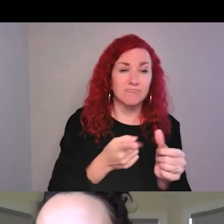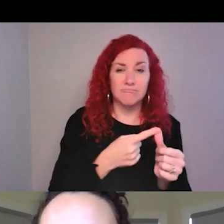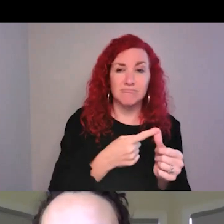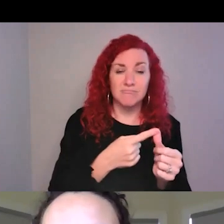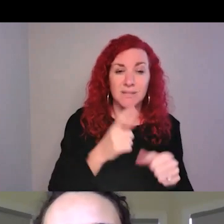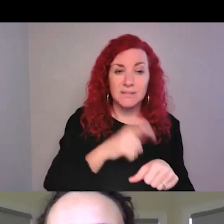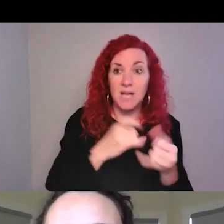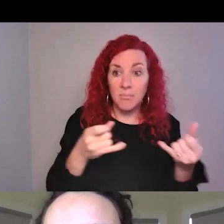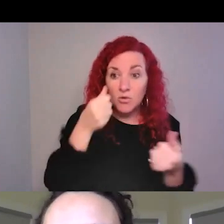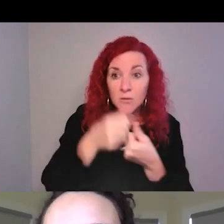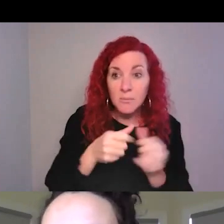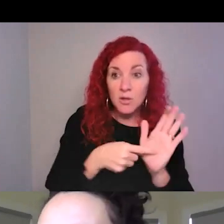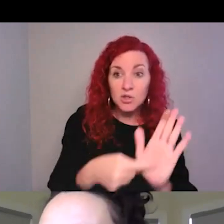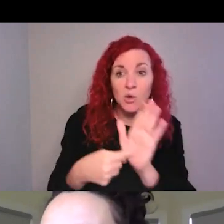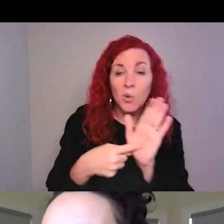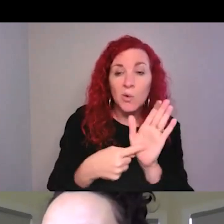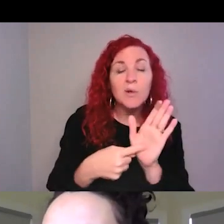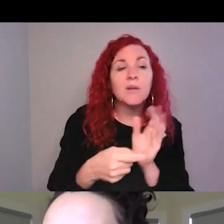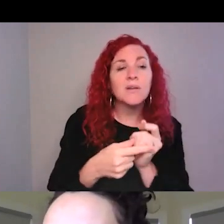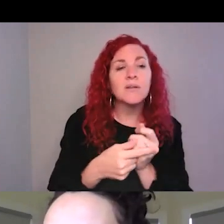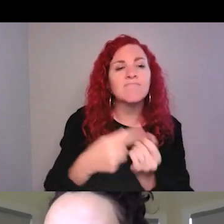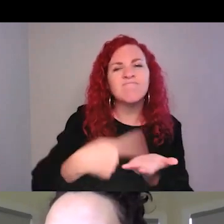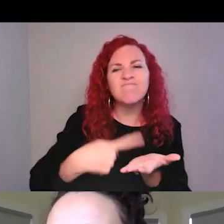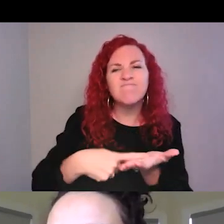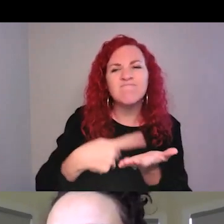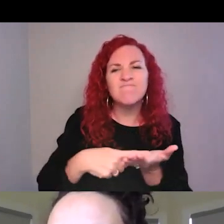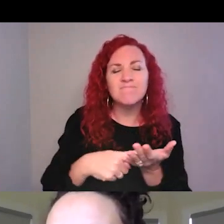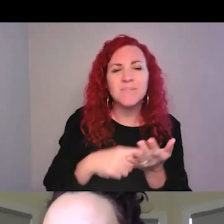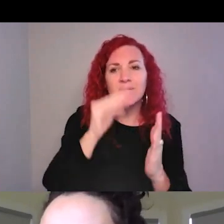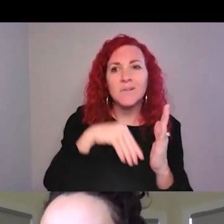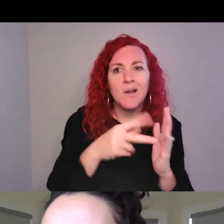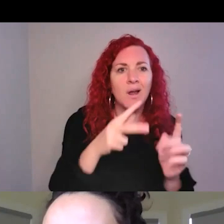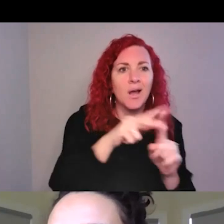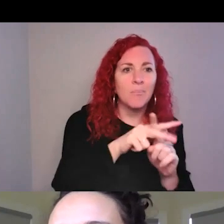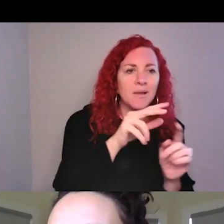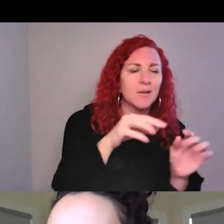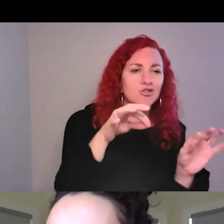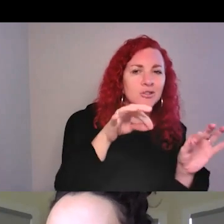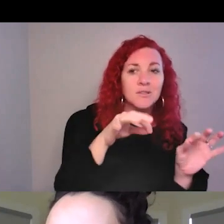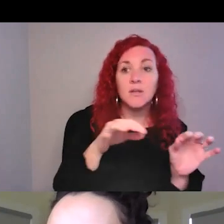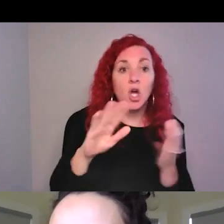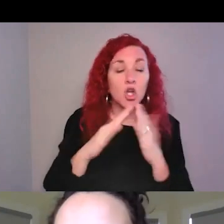THAT I SHOWED WHERE WE ARE TALKING ABOUT DOING THE APPLICATION. WE BROUGHT COMMUNITY MEMBERS, PEOPLE WITH LIVED EXPERIENCE AND